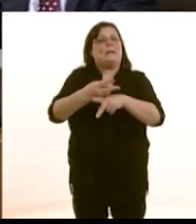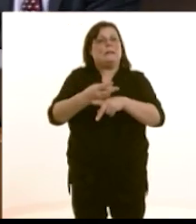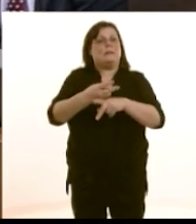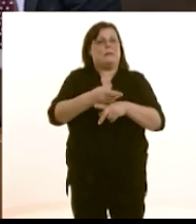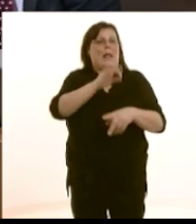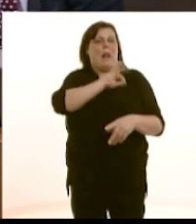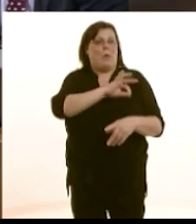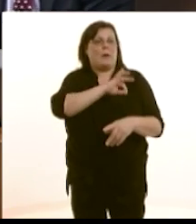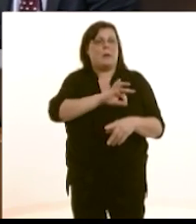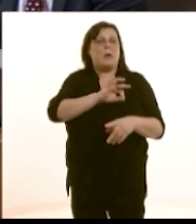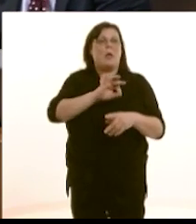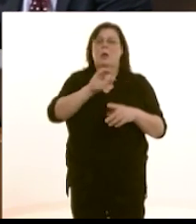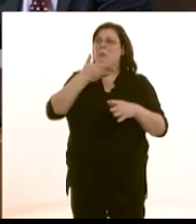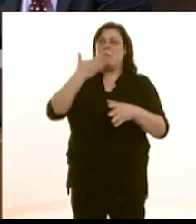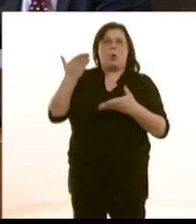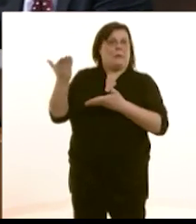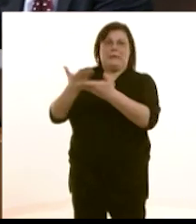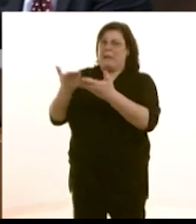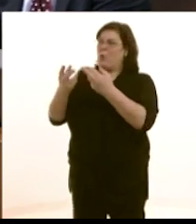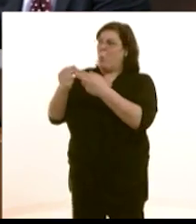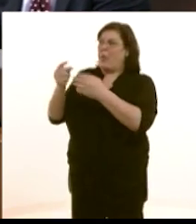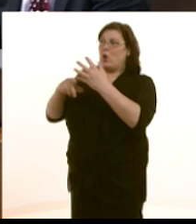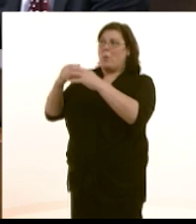weíve had no discussions over this. If this is something that the UK Government wishes